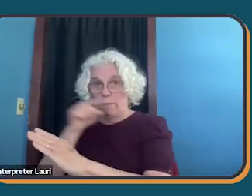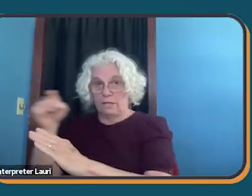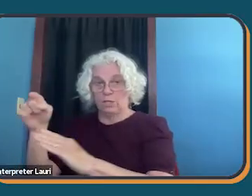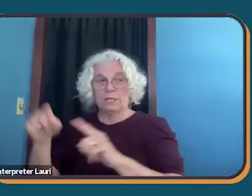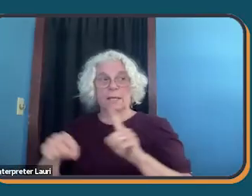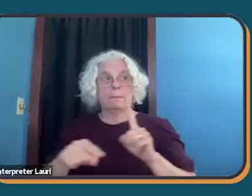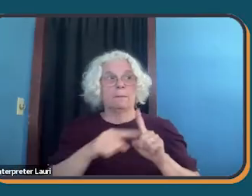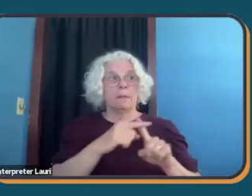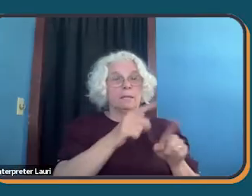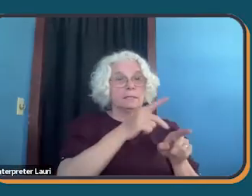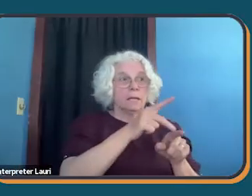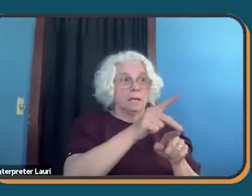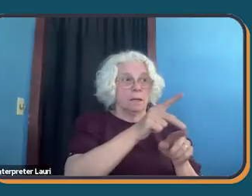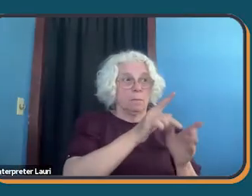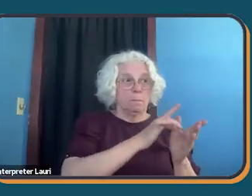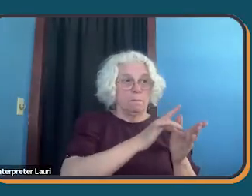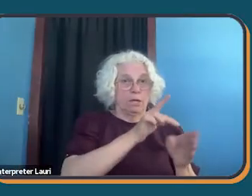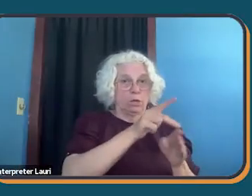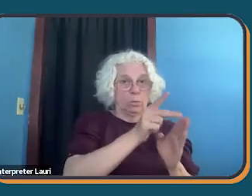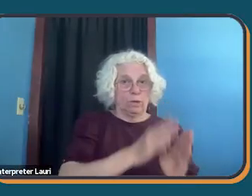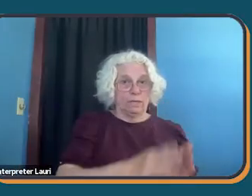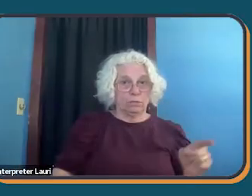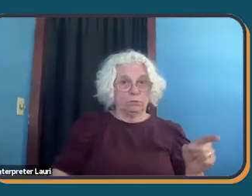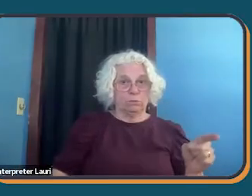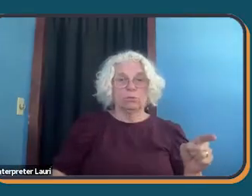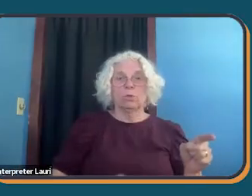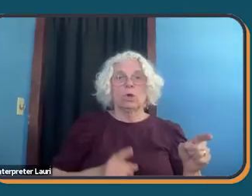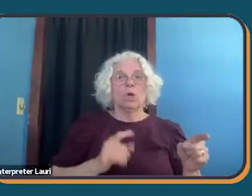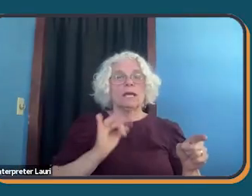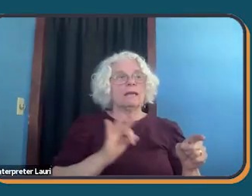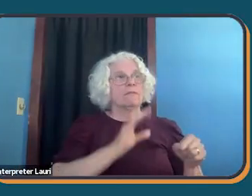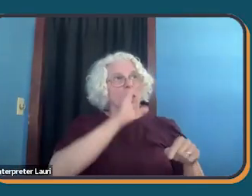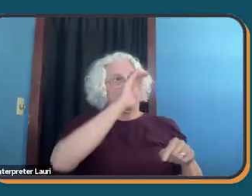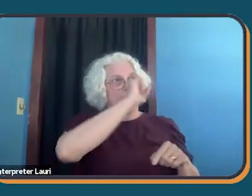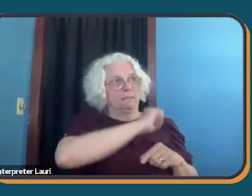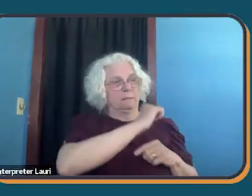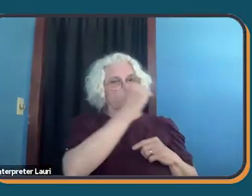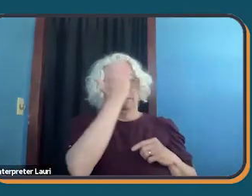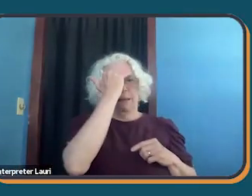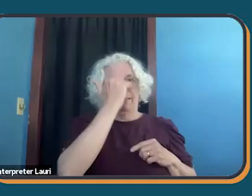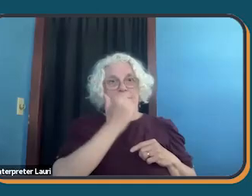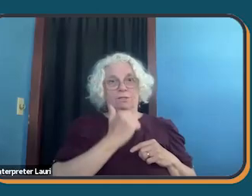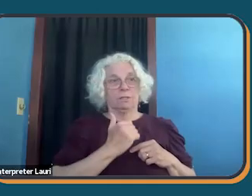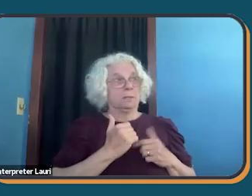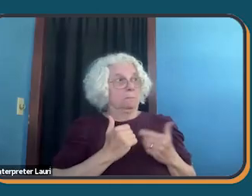So, the major ones we were considering are knowledge gaps. These can be tricky because you